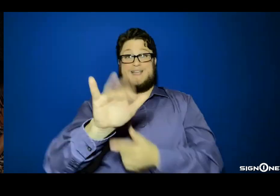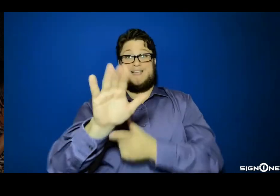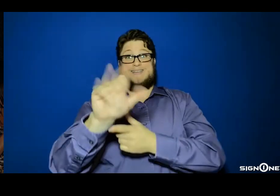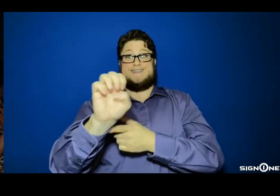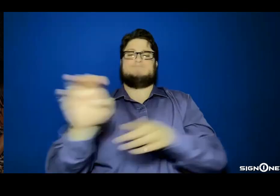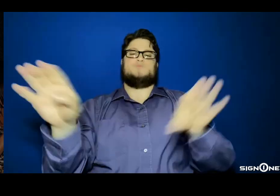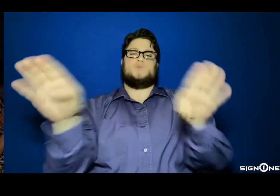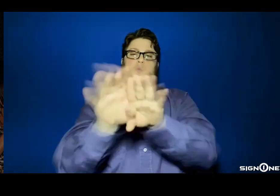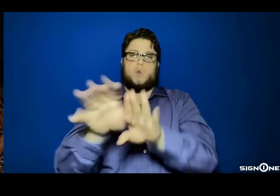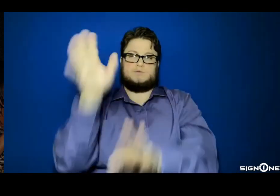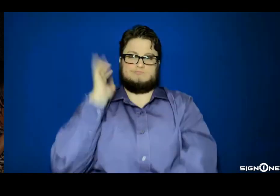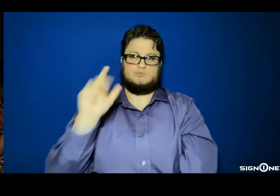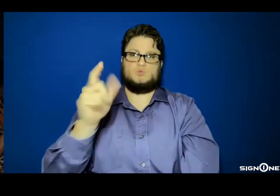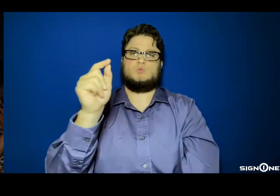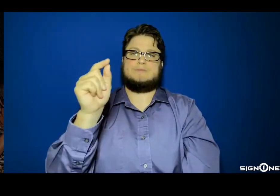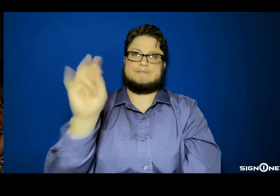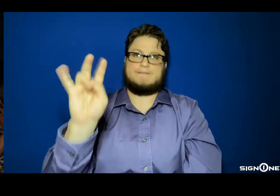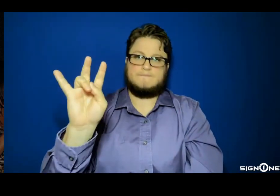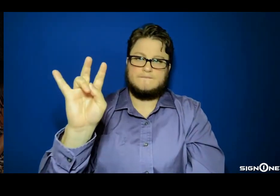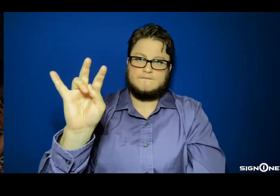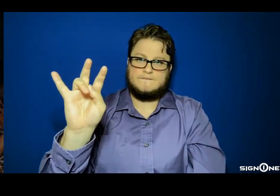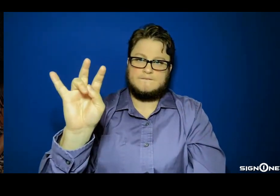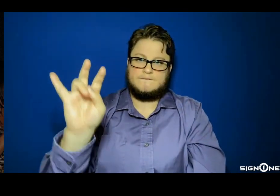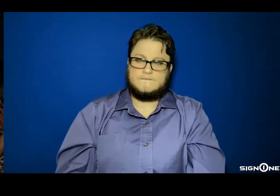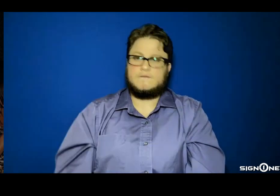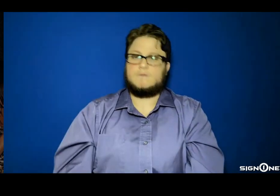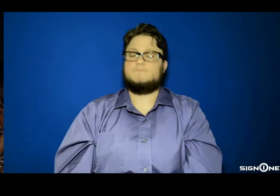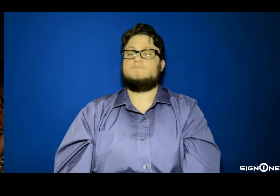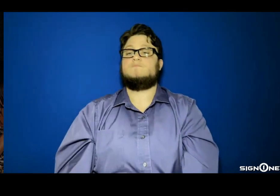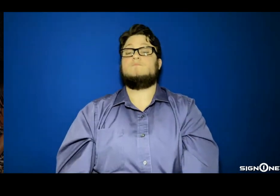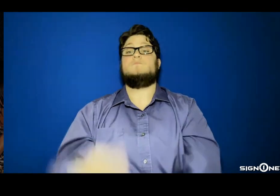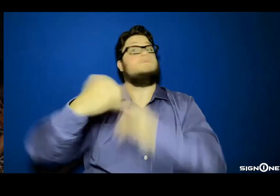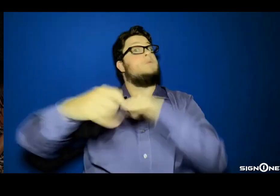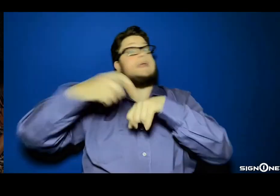The case was settled in 2017.